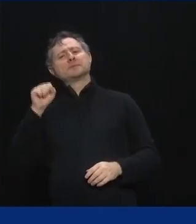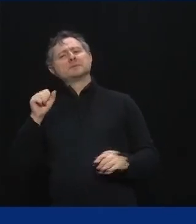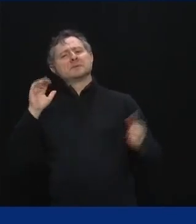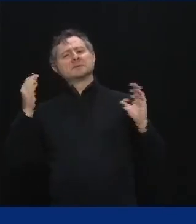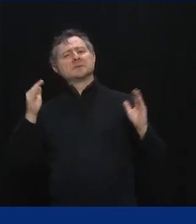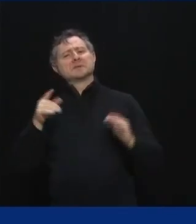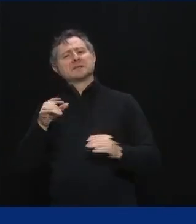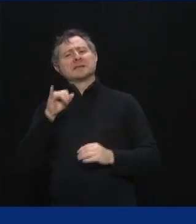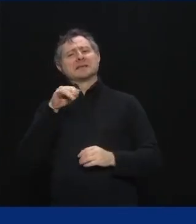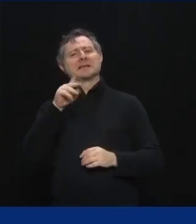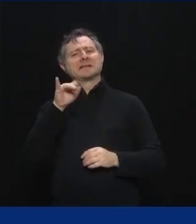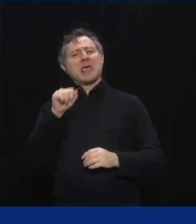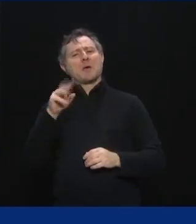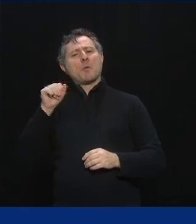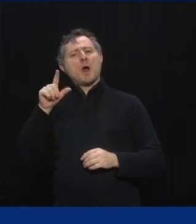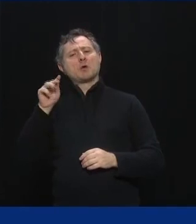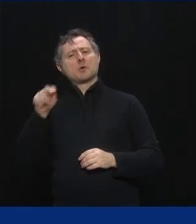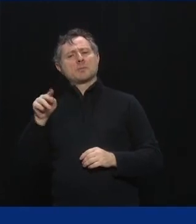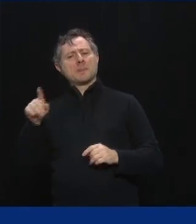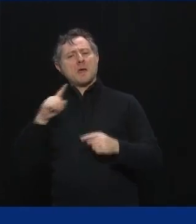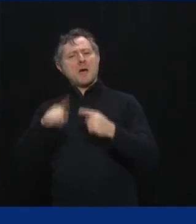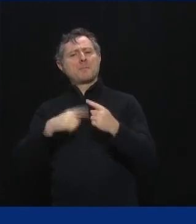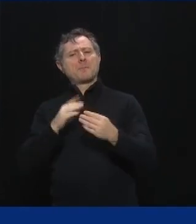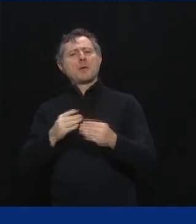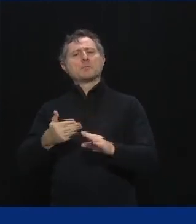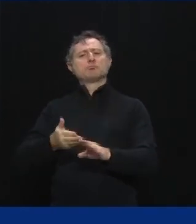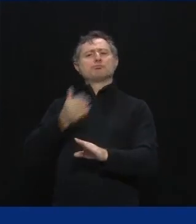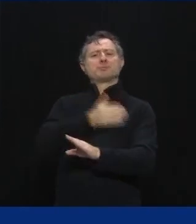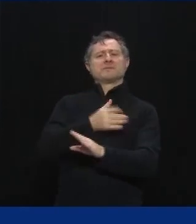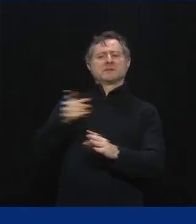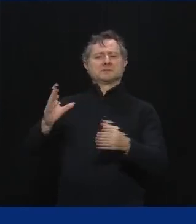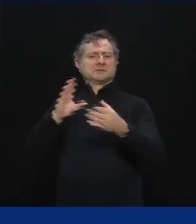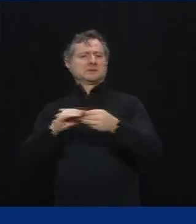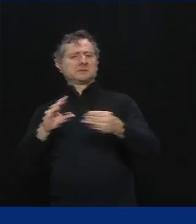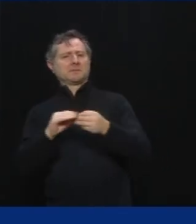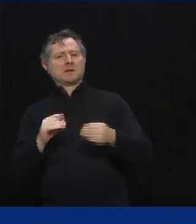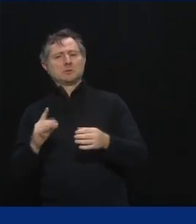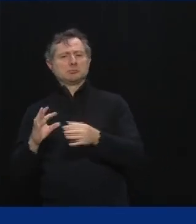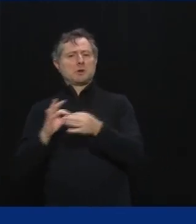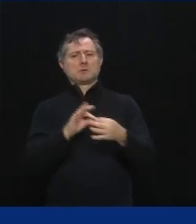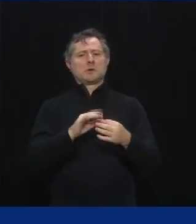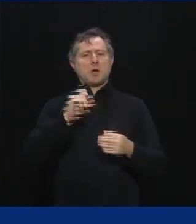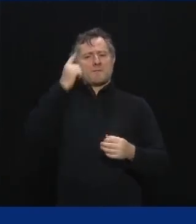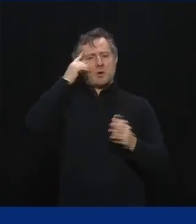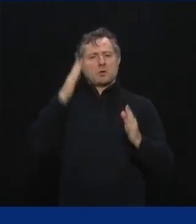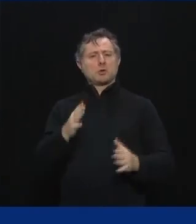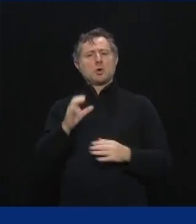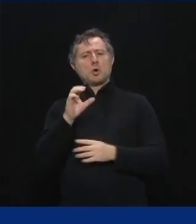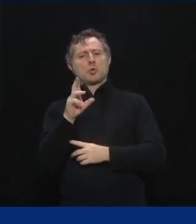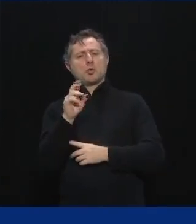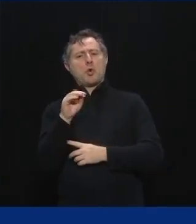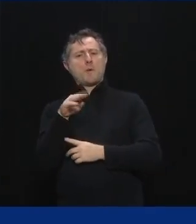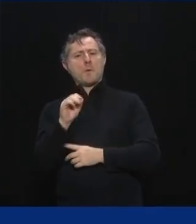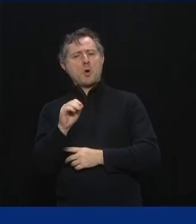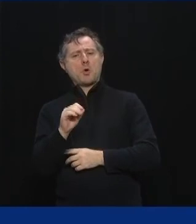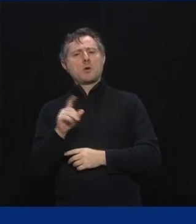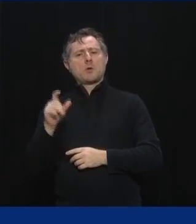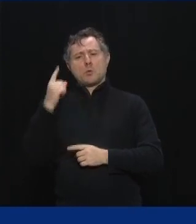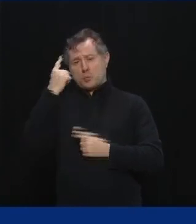TO 11 YEAR OLD. JAY JACOBS, GIVEN HIS ANALOGY OVER INDIA WALTON AND DAVID DUKE AND HIS PREVIOUS STATEMENT THAT